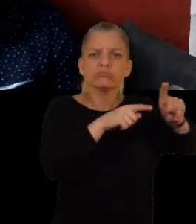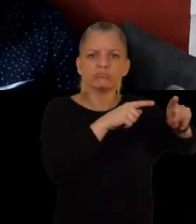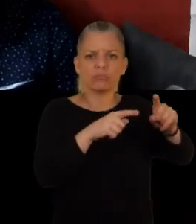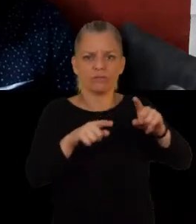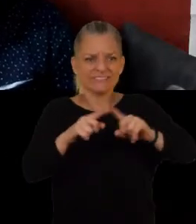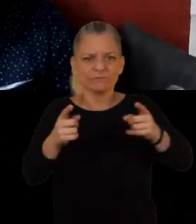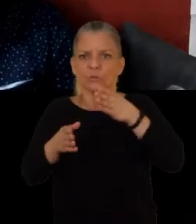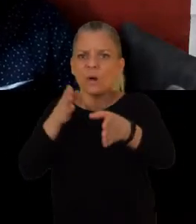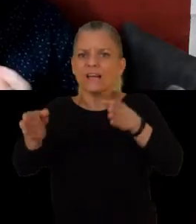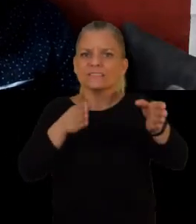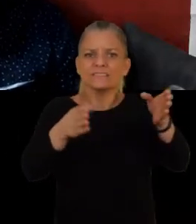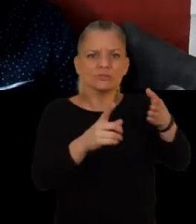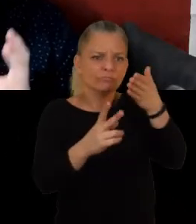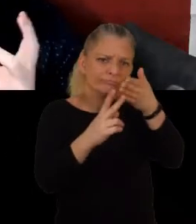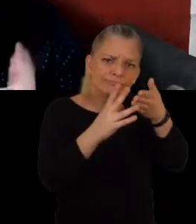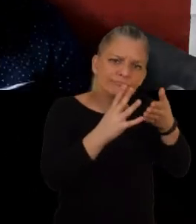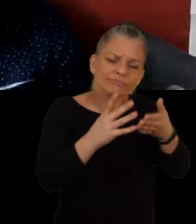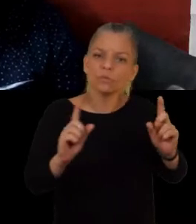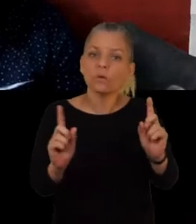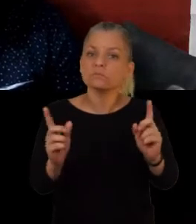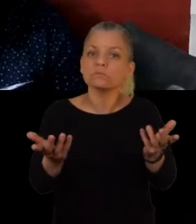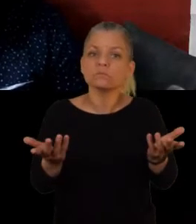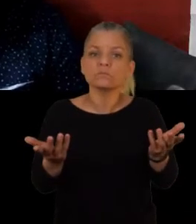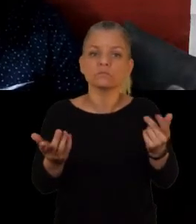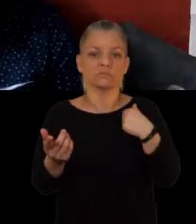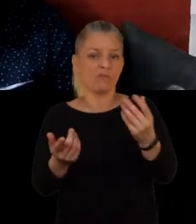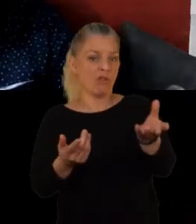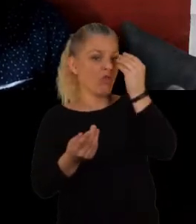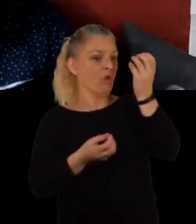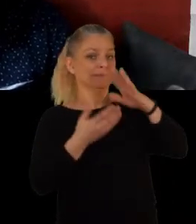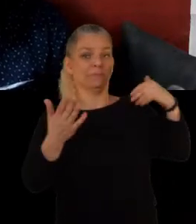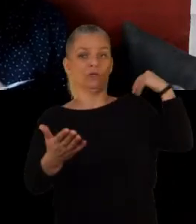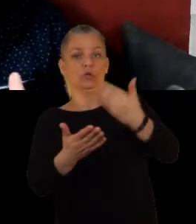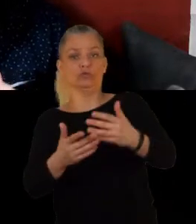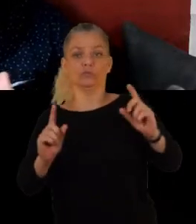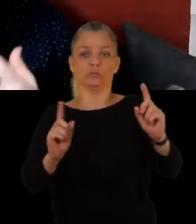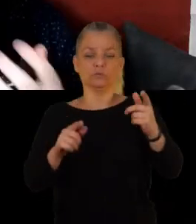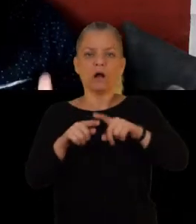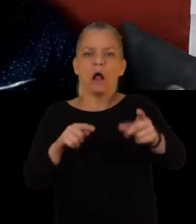there are like sustainable ways of of of doing that and i think i've just learned with experience